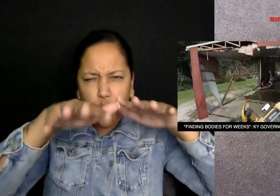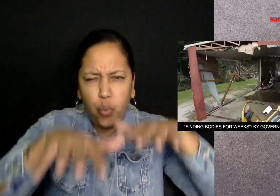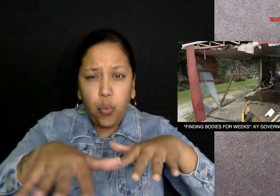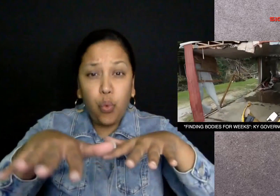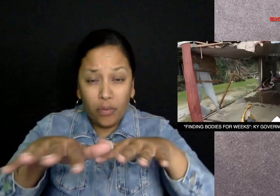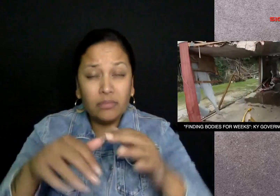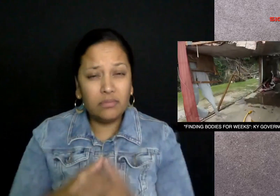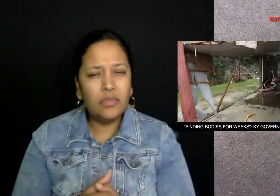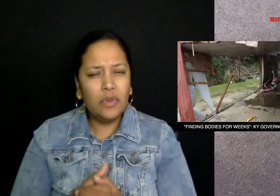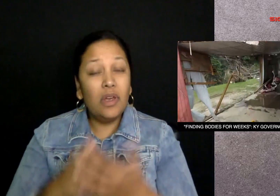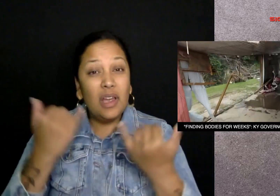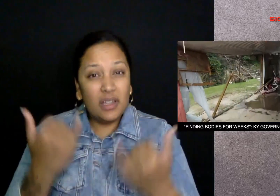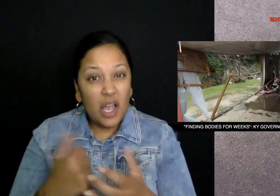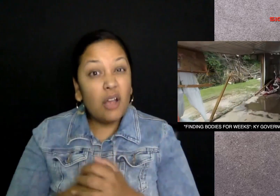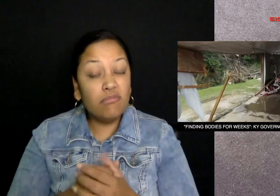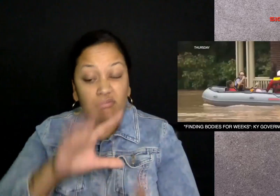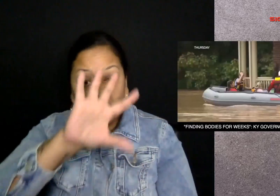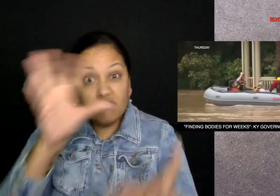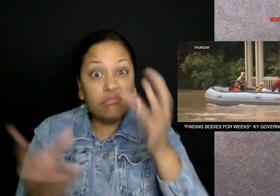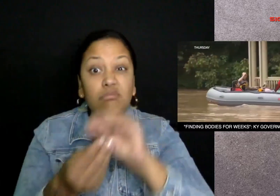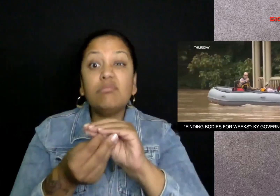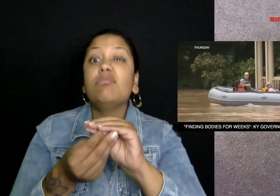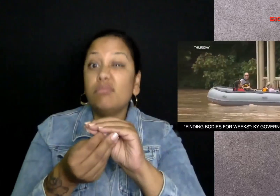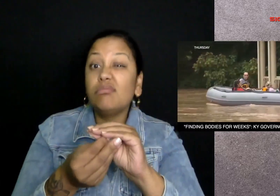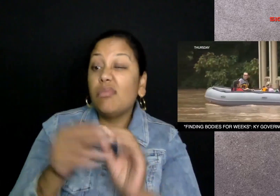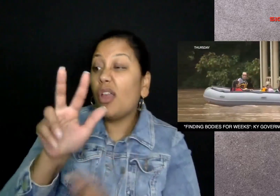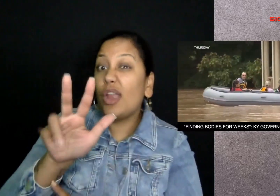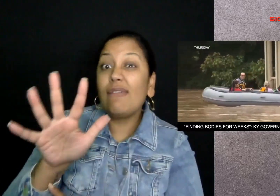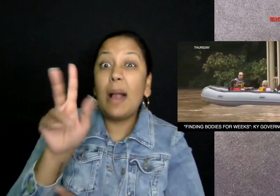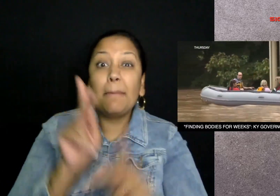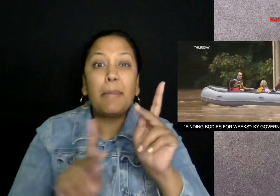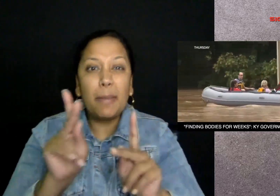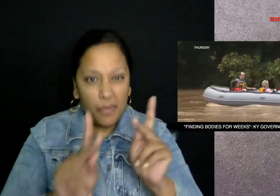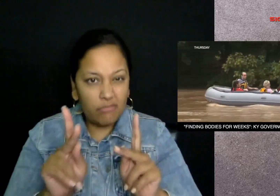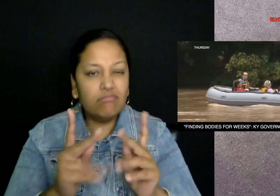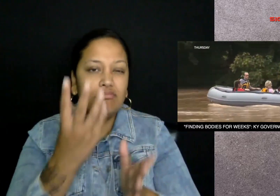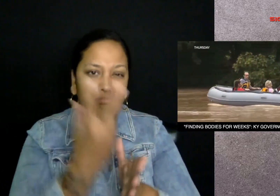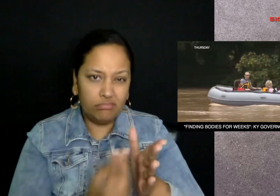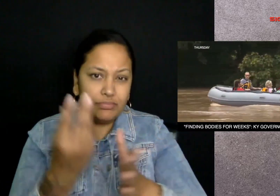as a result of unprecedented flooding that has devastated parts of Kentucky